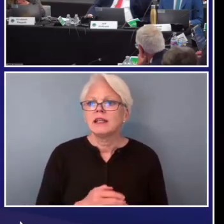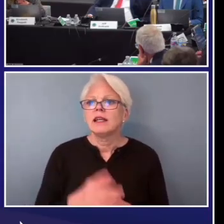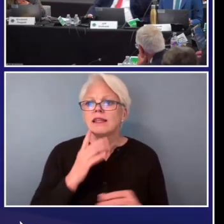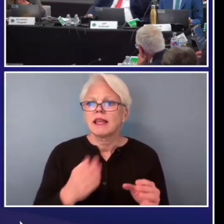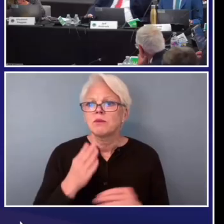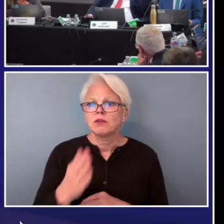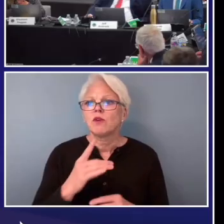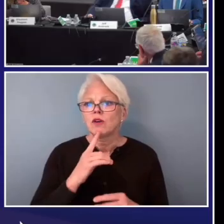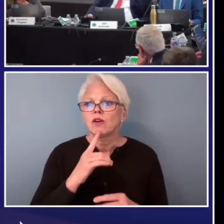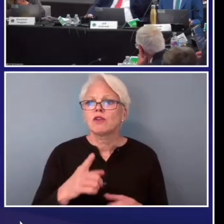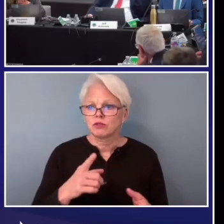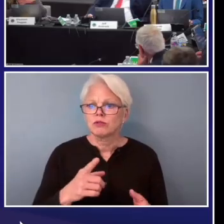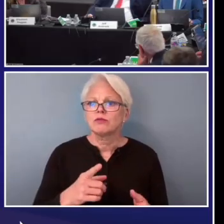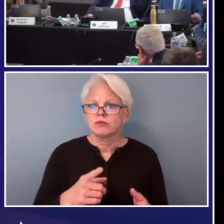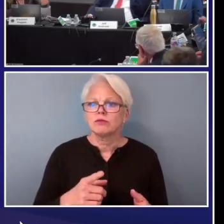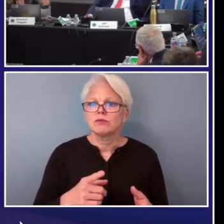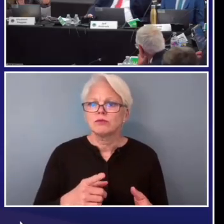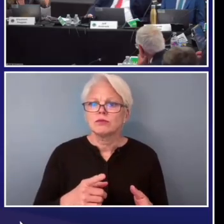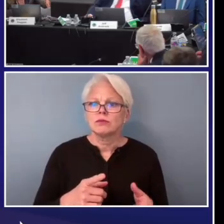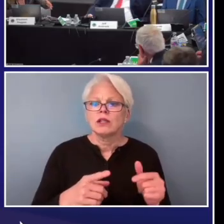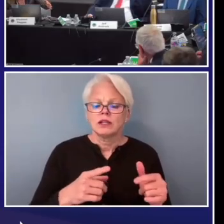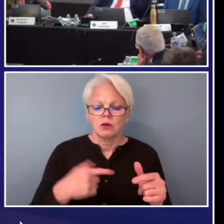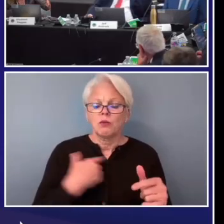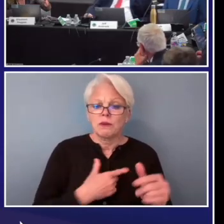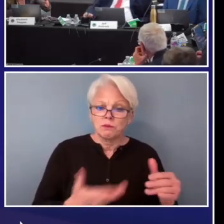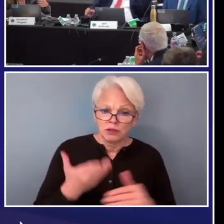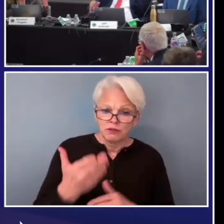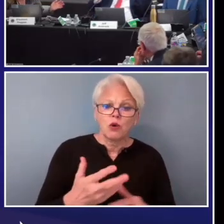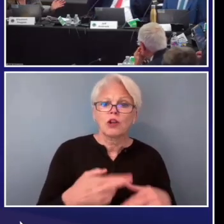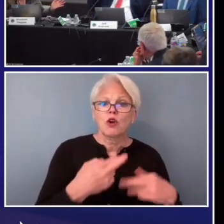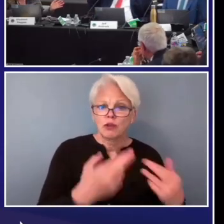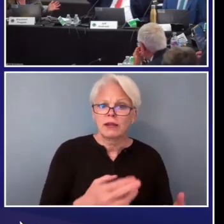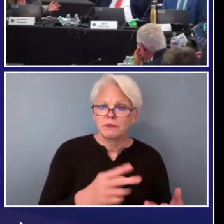based on the review of regulations, and Nasiki puts forward a recommendation to the senior department official.